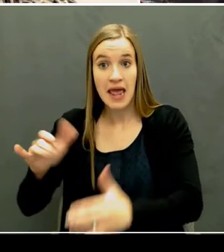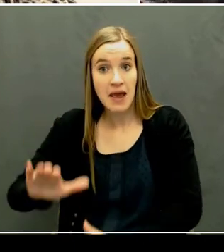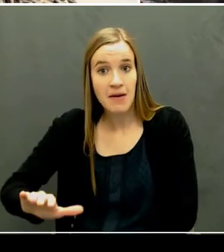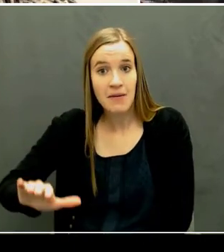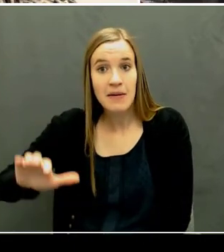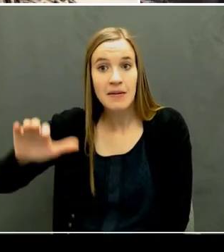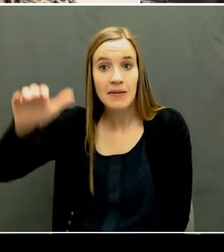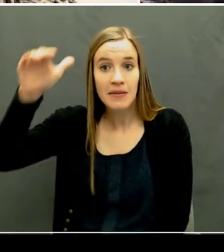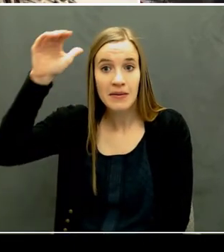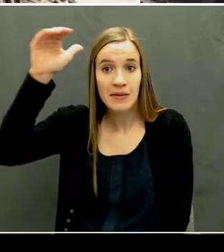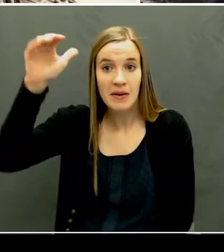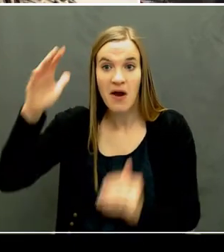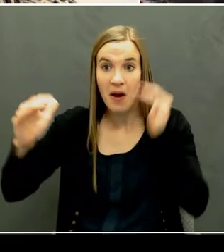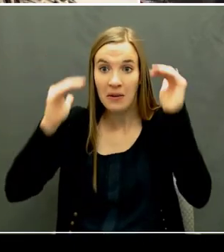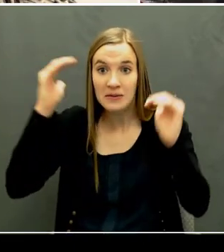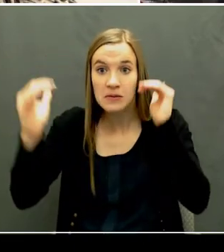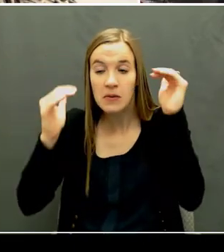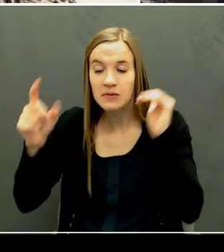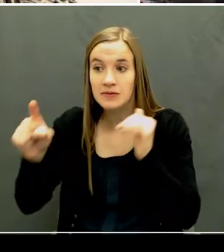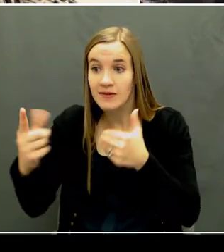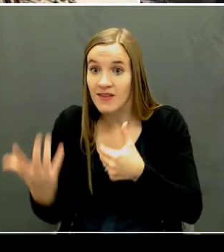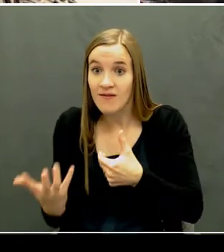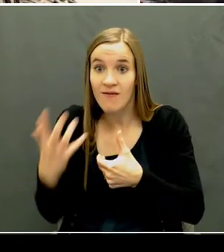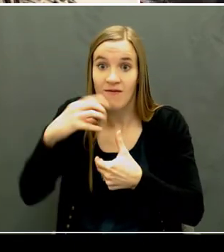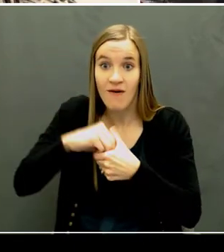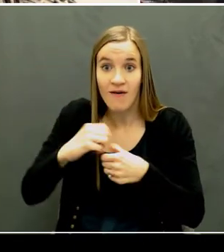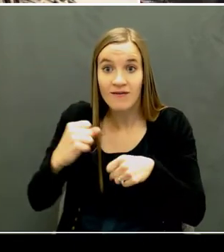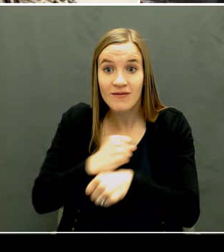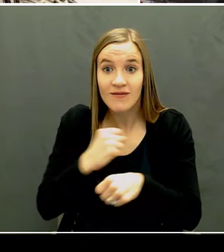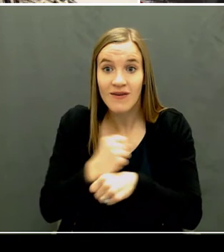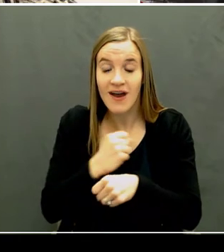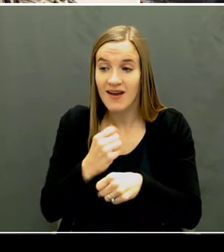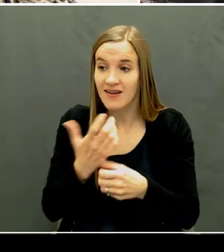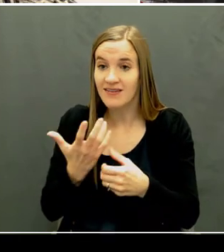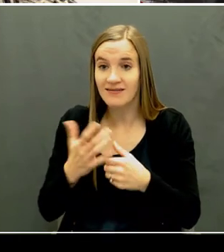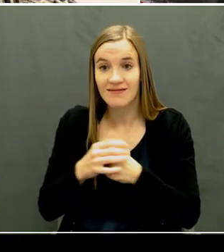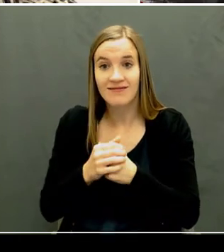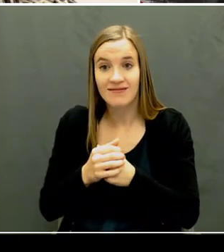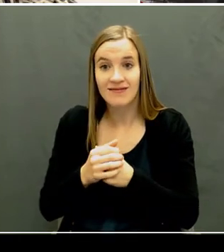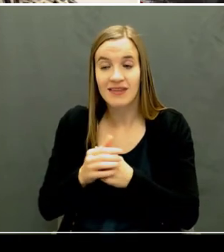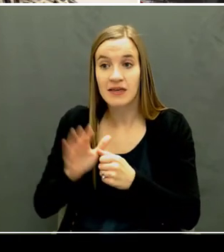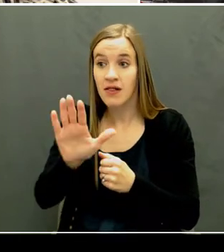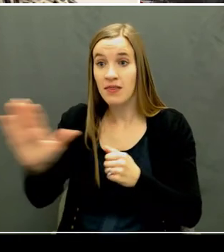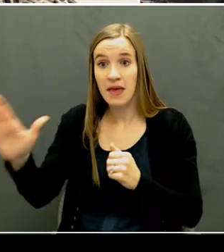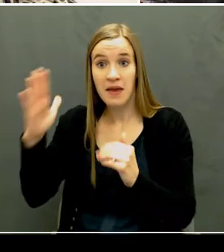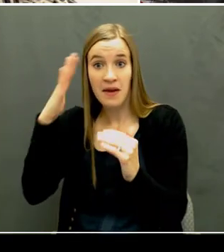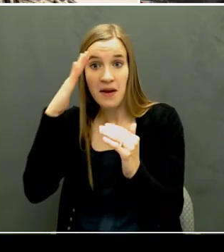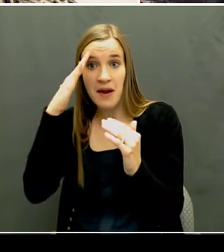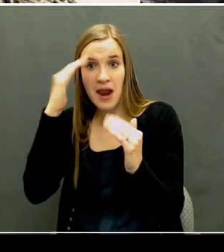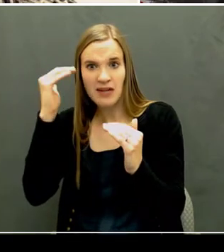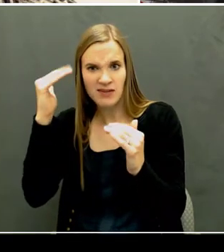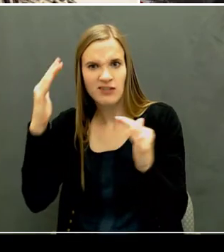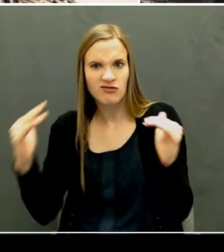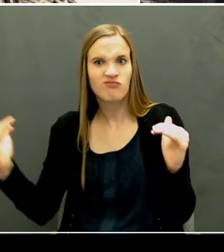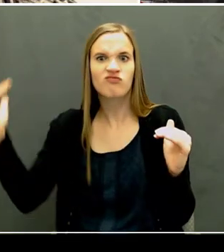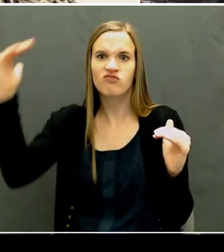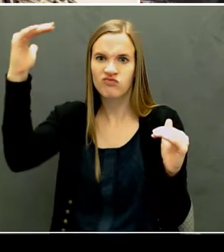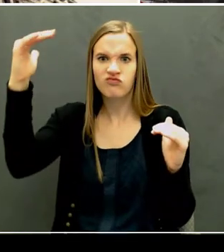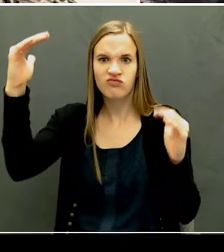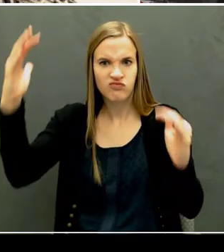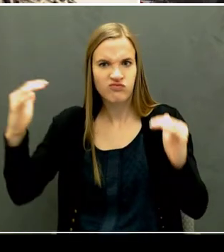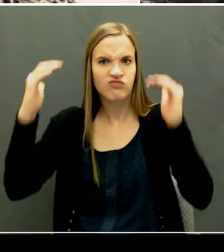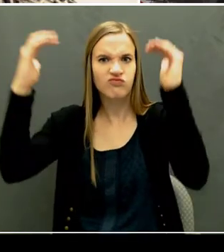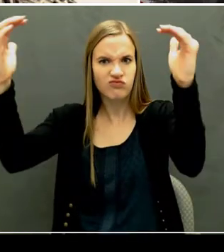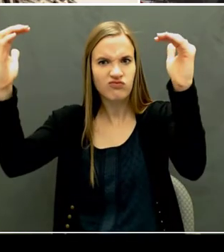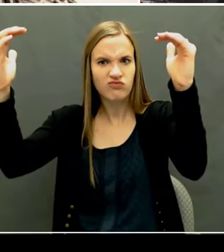solution, you know, their expectations, rightfully so are much higher than mine were, mine in the 70s